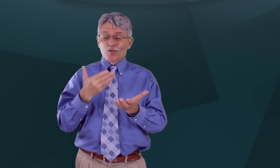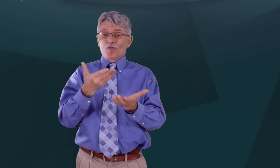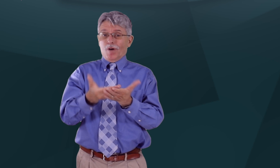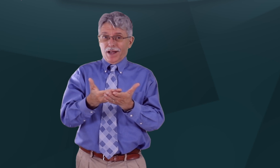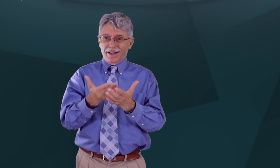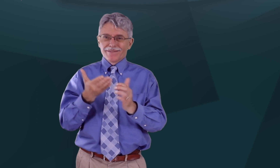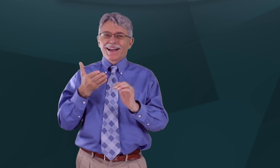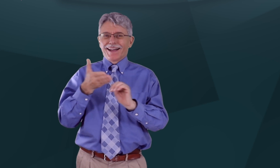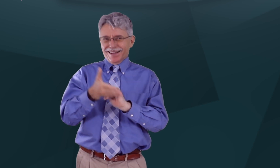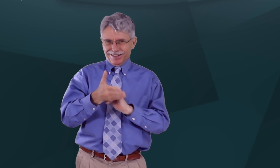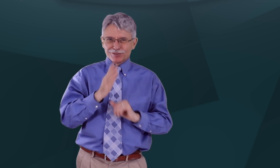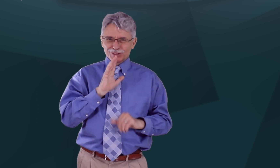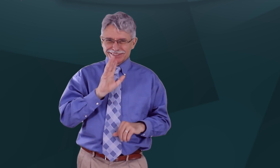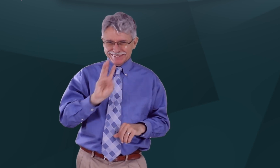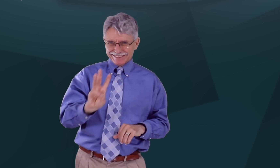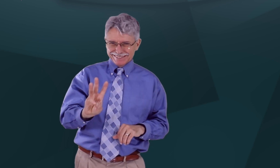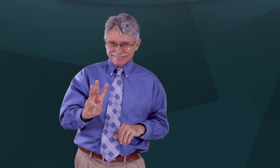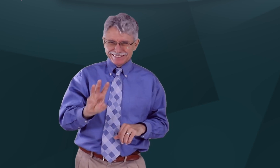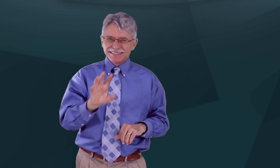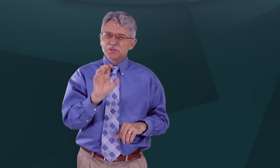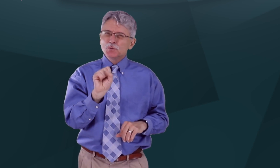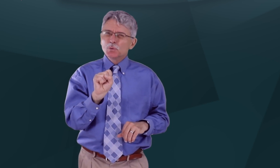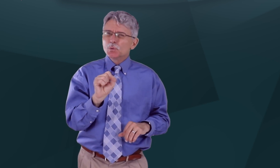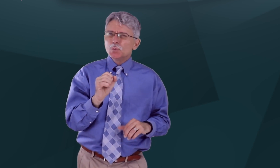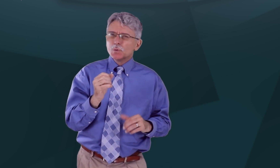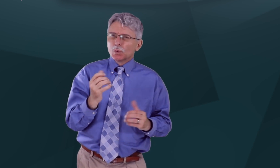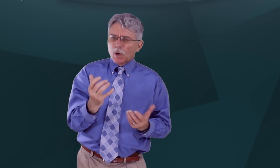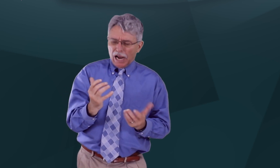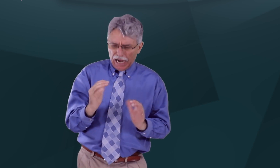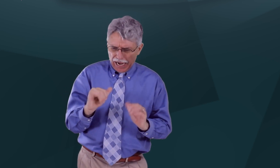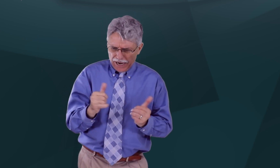and our children have often arrived at our family after six.